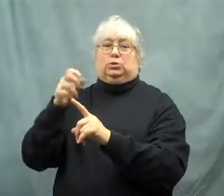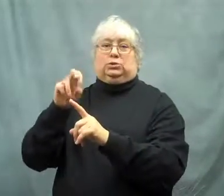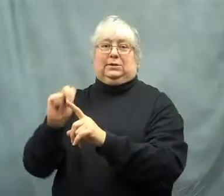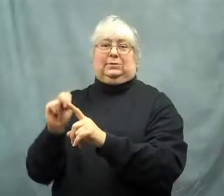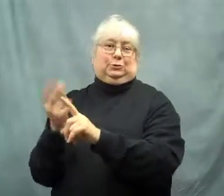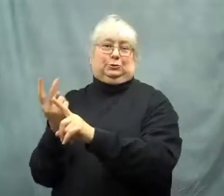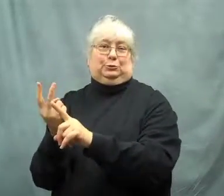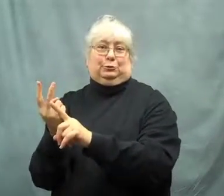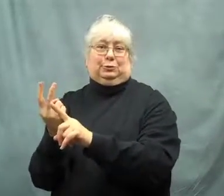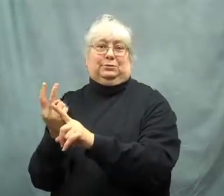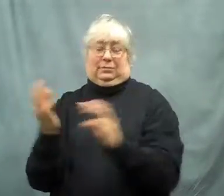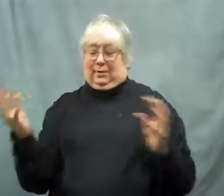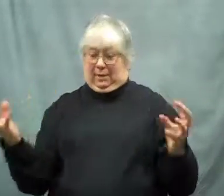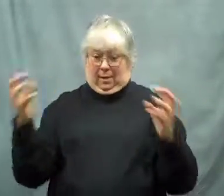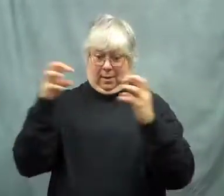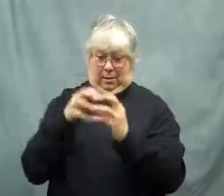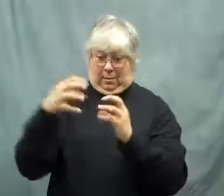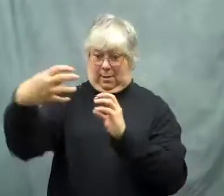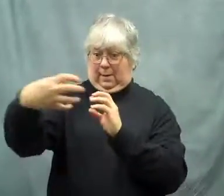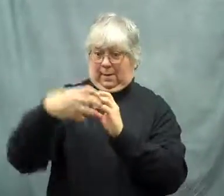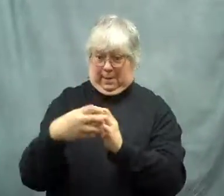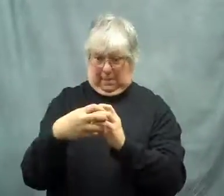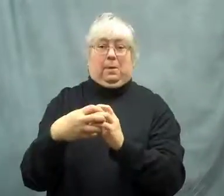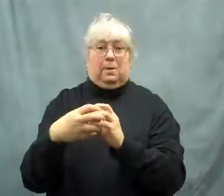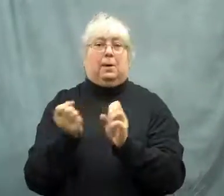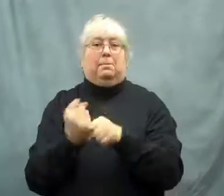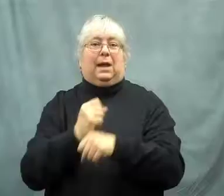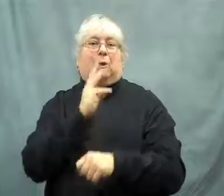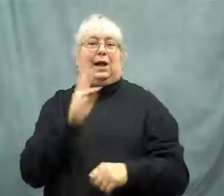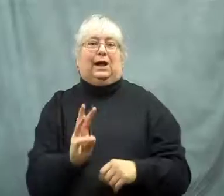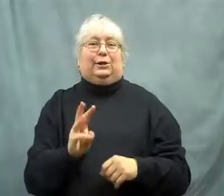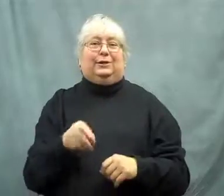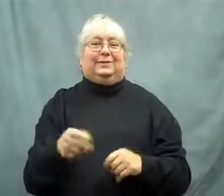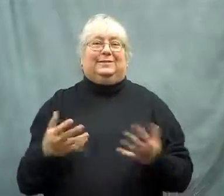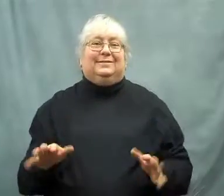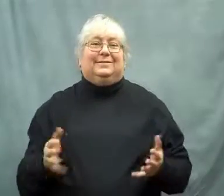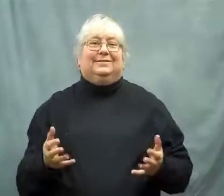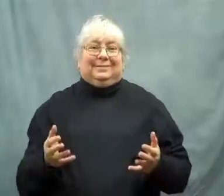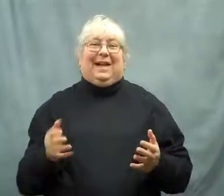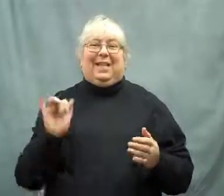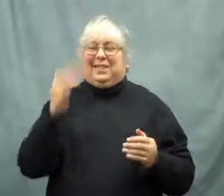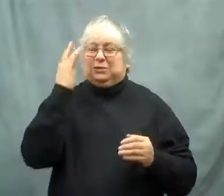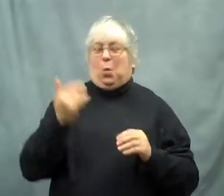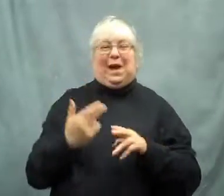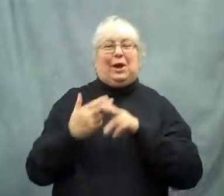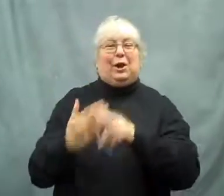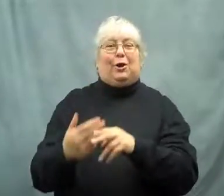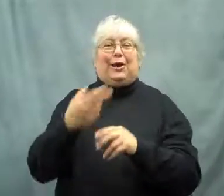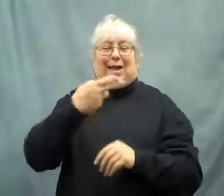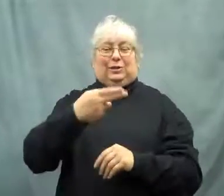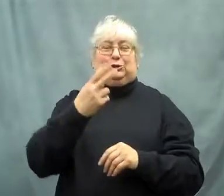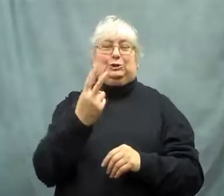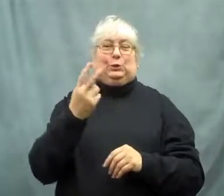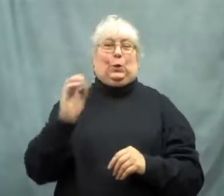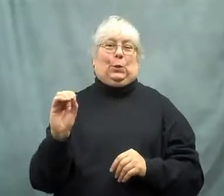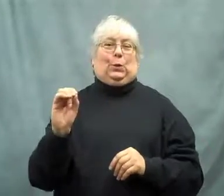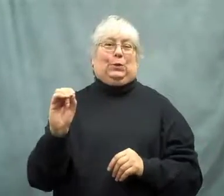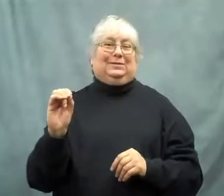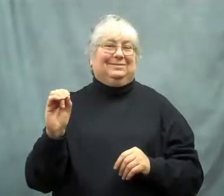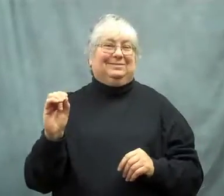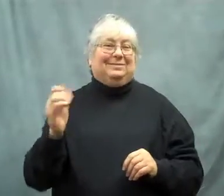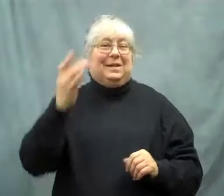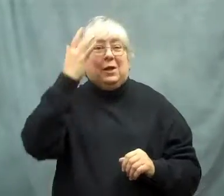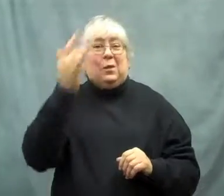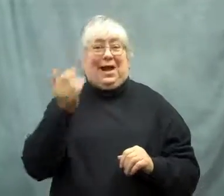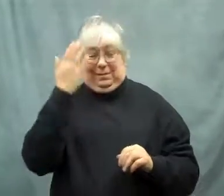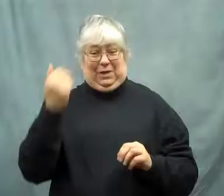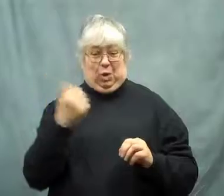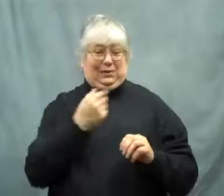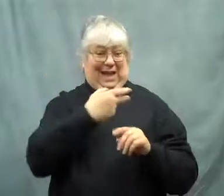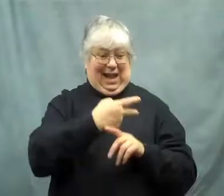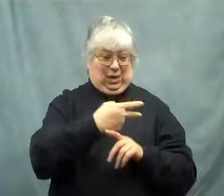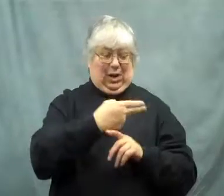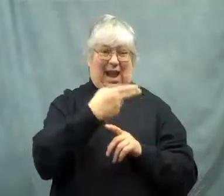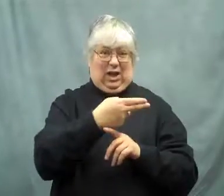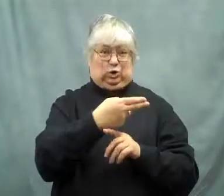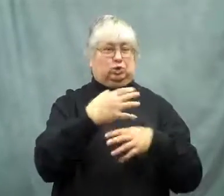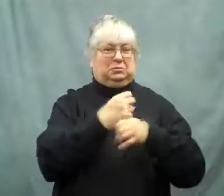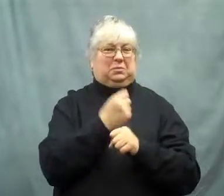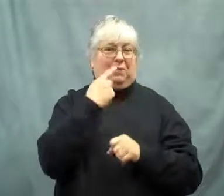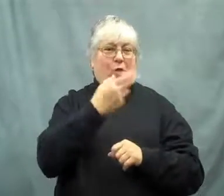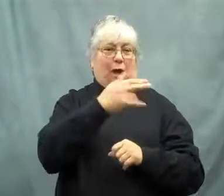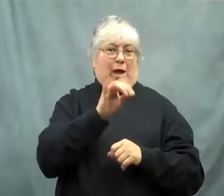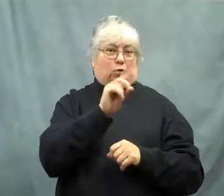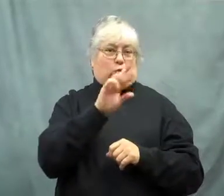That's why it's also called H2O, because of the two hydrogen and one oxygen atoms.